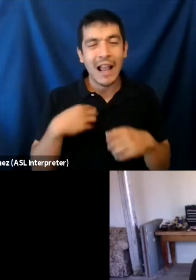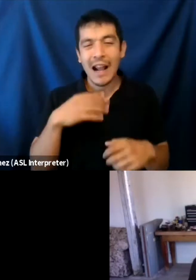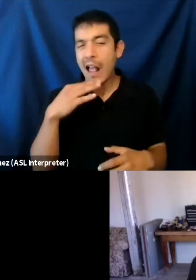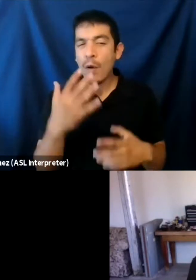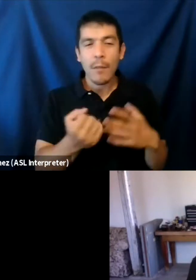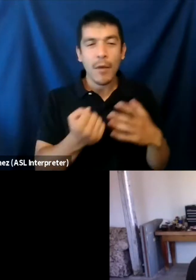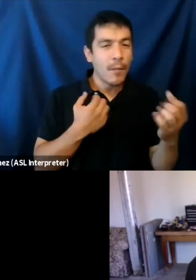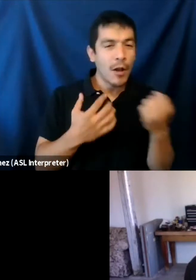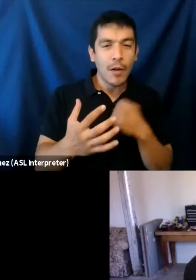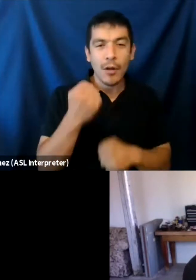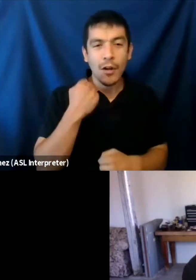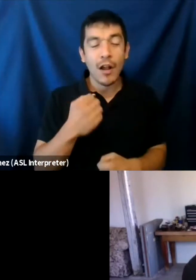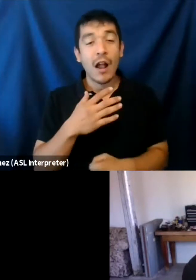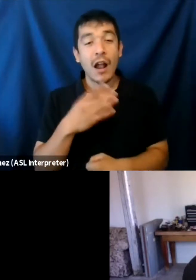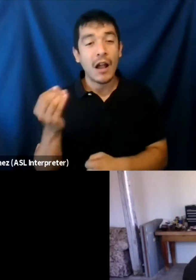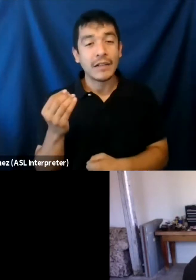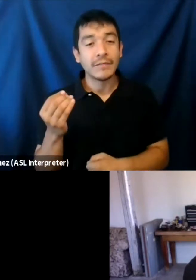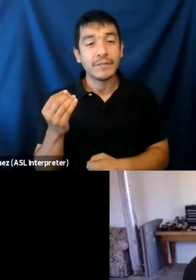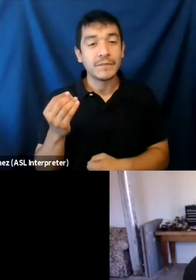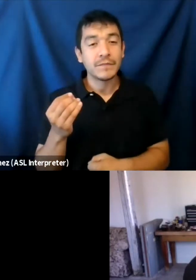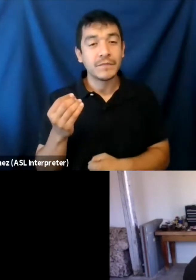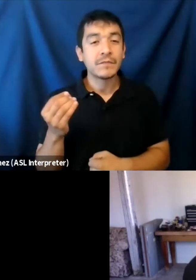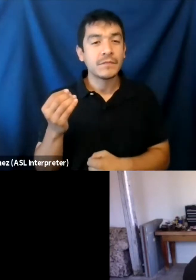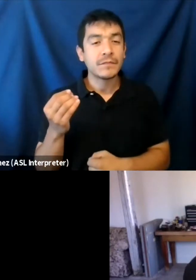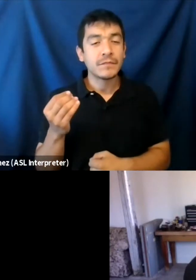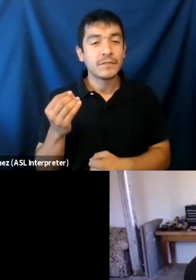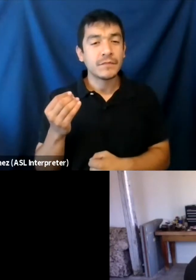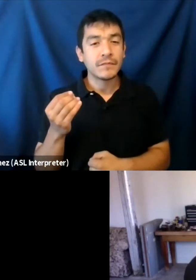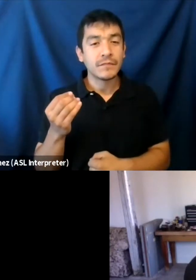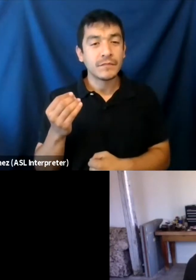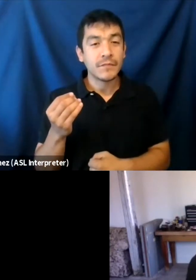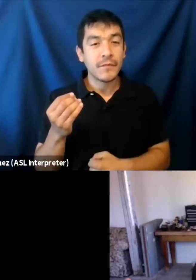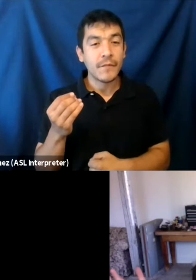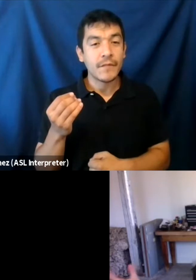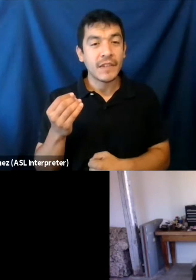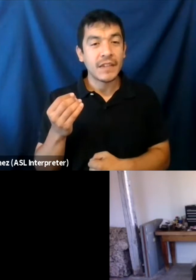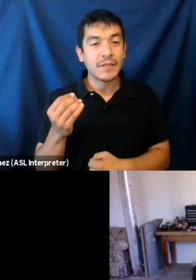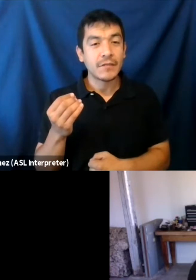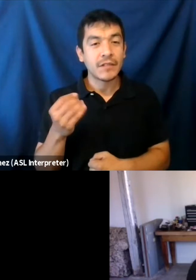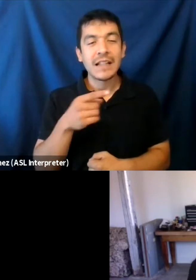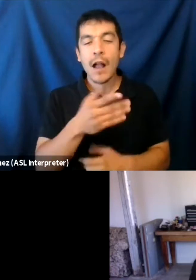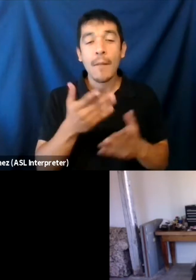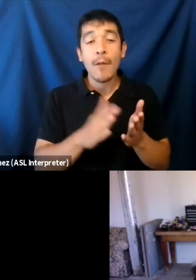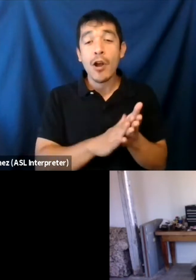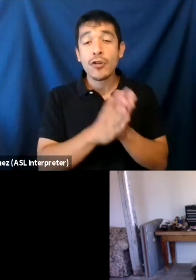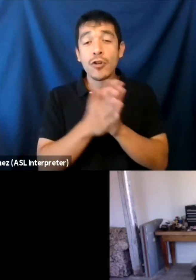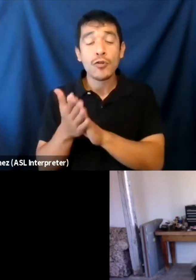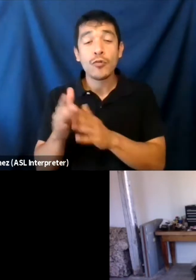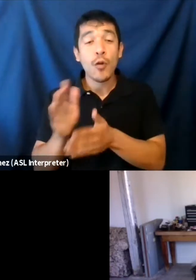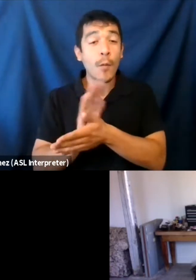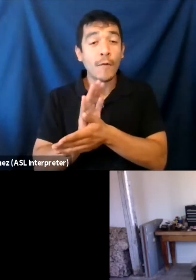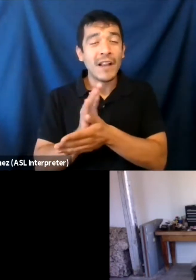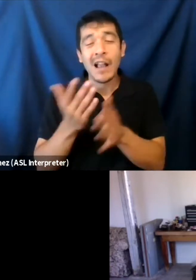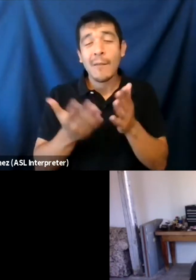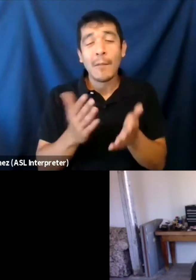and like all, it may turn into a film, it might turn into like a story